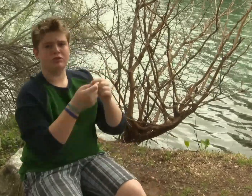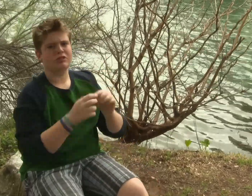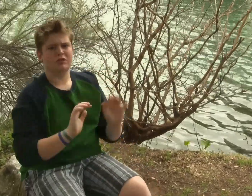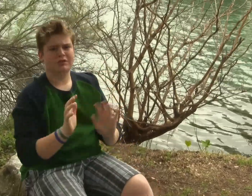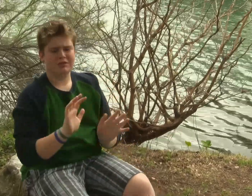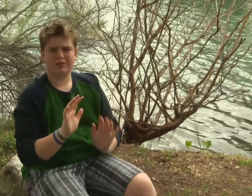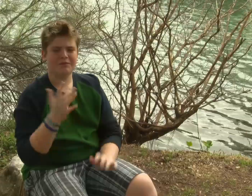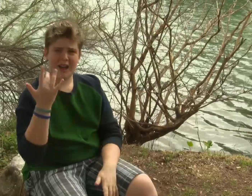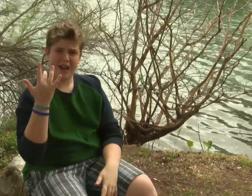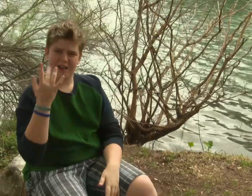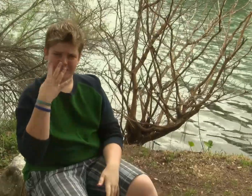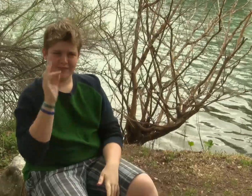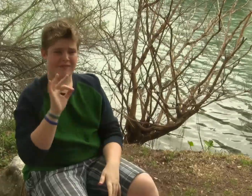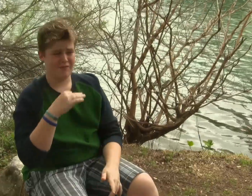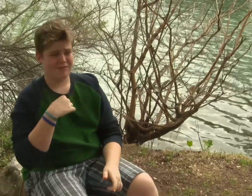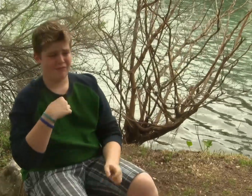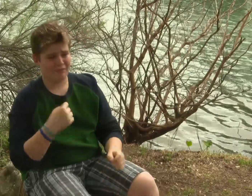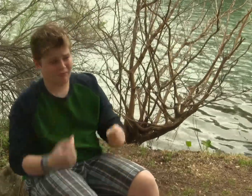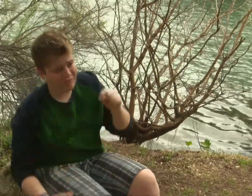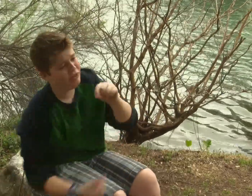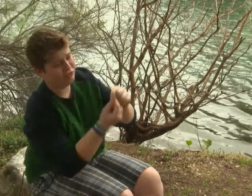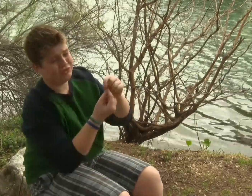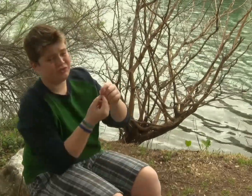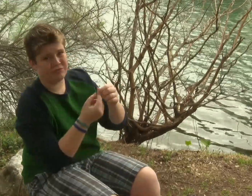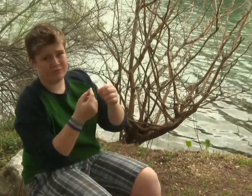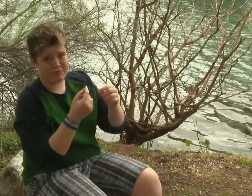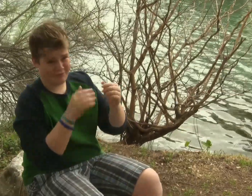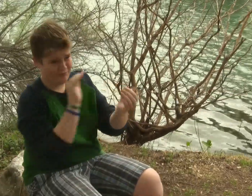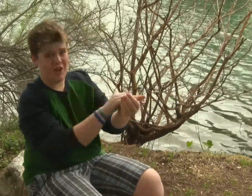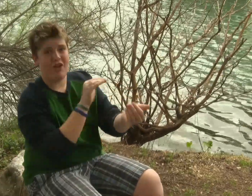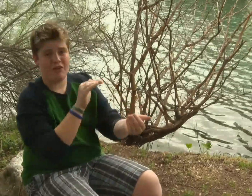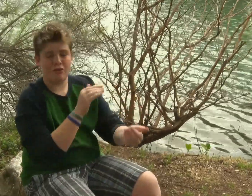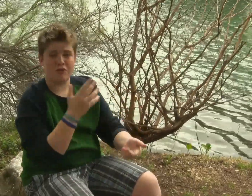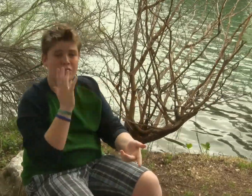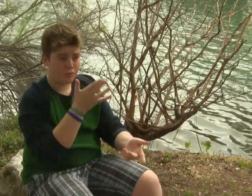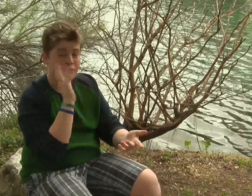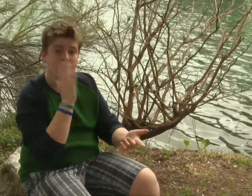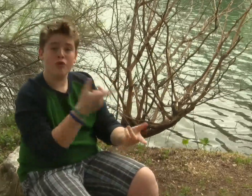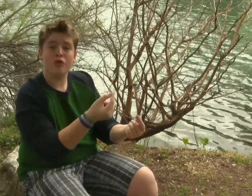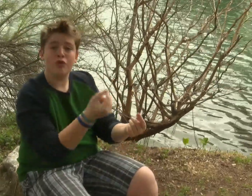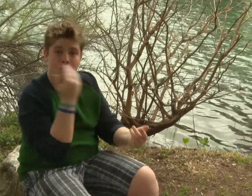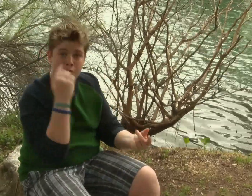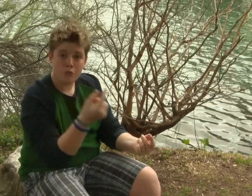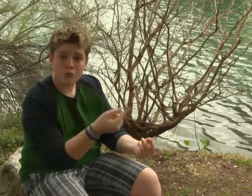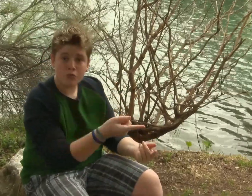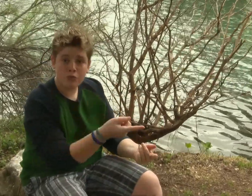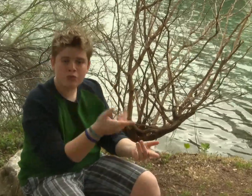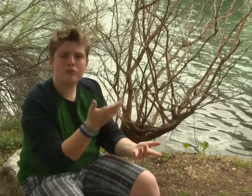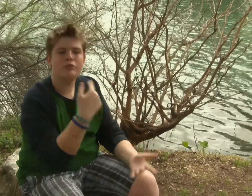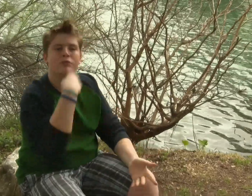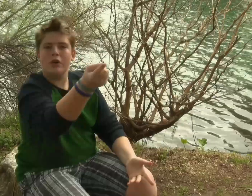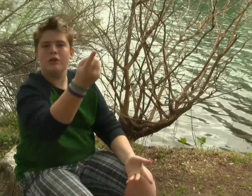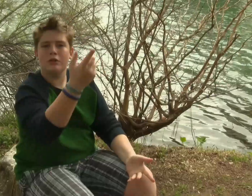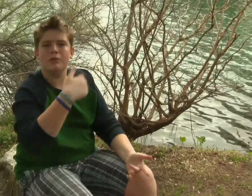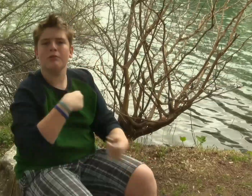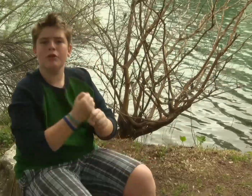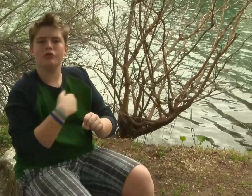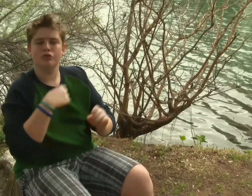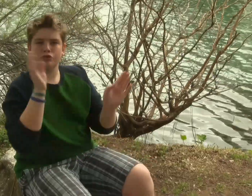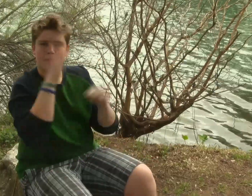I DON'T THINK IT'S A GOOD IDEA BECAUSE, IF I GET REVENGE, YOU KNOW WHAT THEY'RE GONNA DO. THEY'LL TELL SOMEONE.